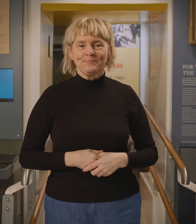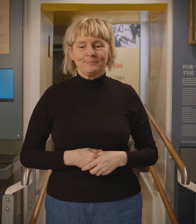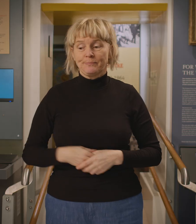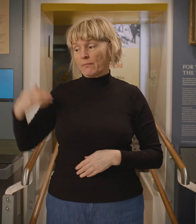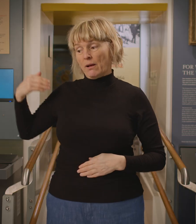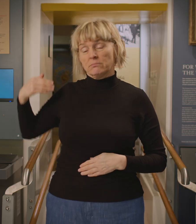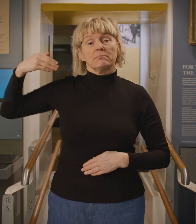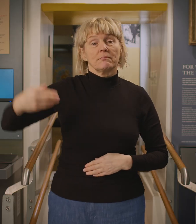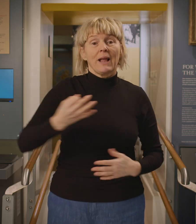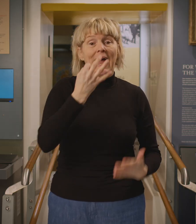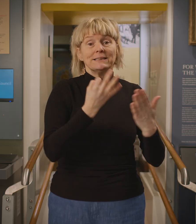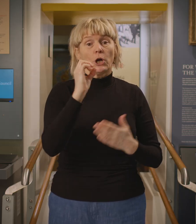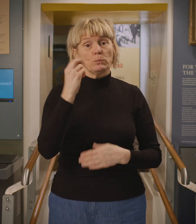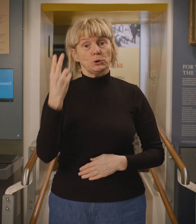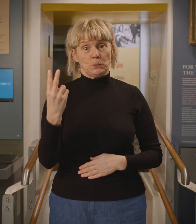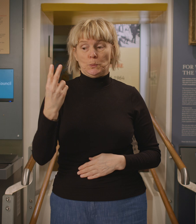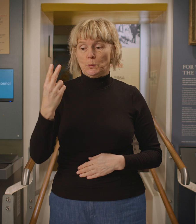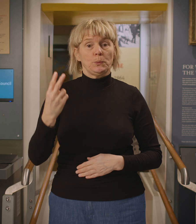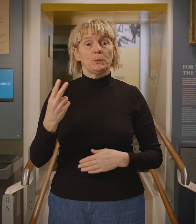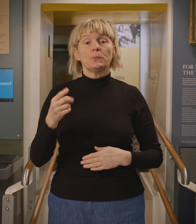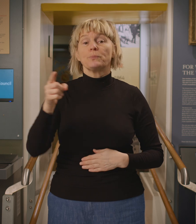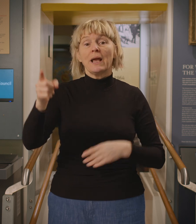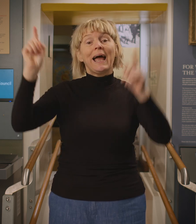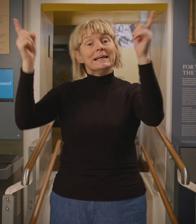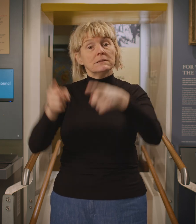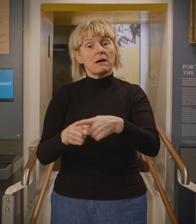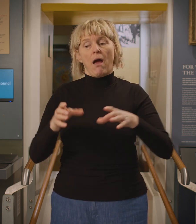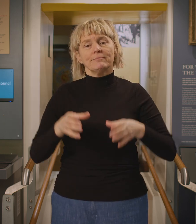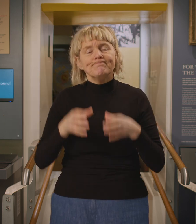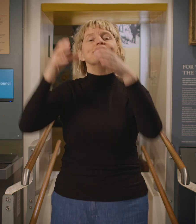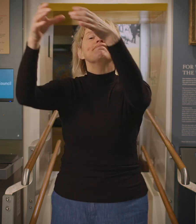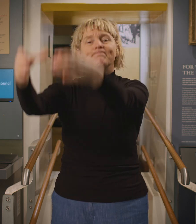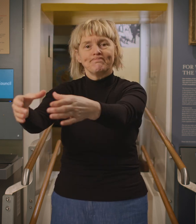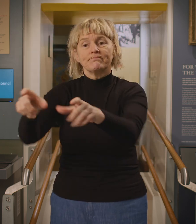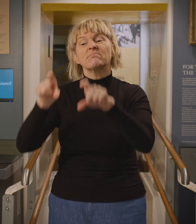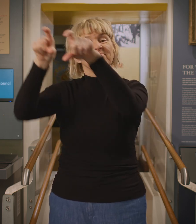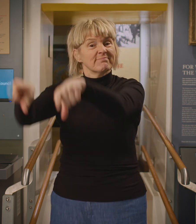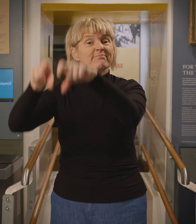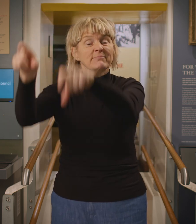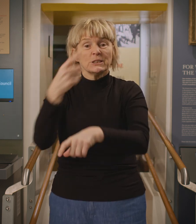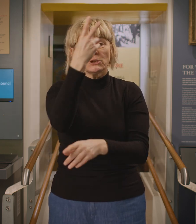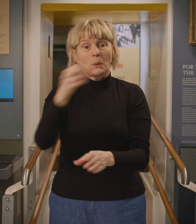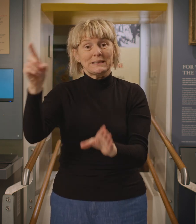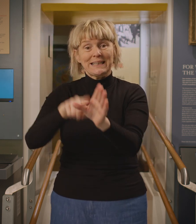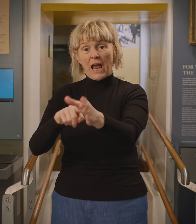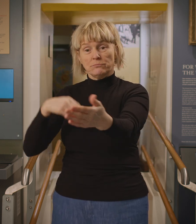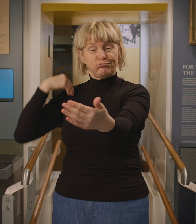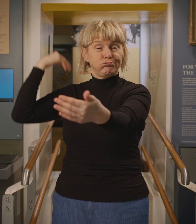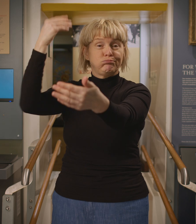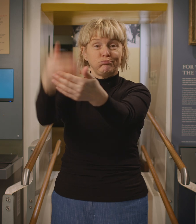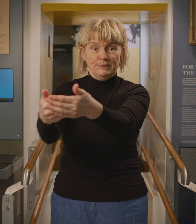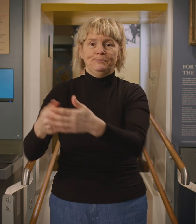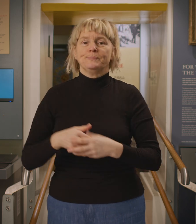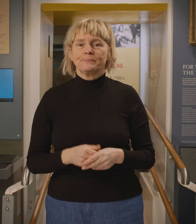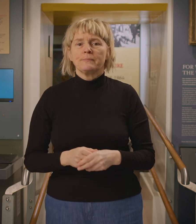In 1802 The Regiment were sent to India where they stayed for almost 20 years,